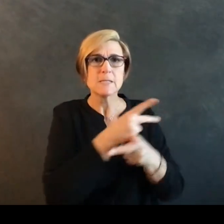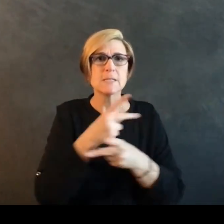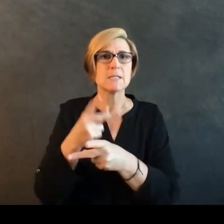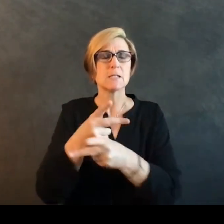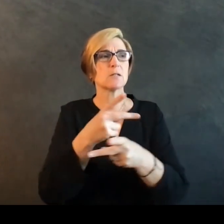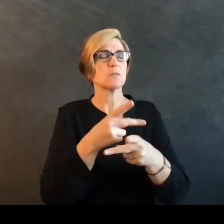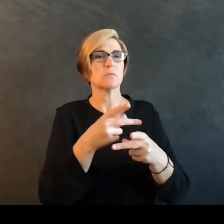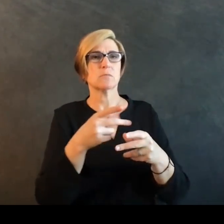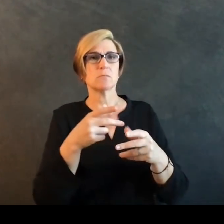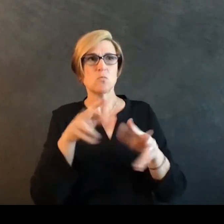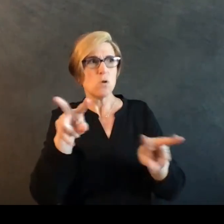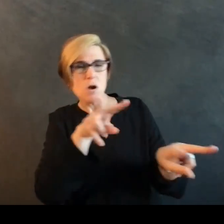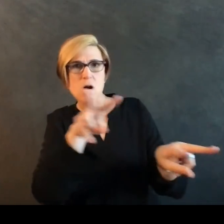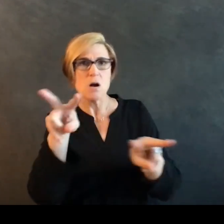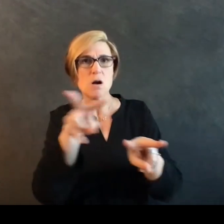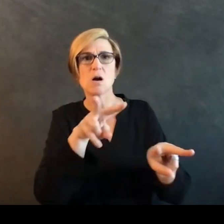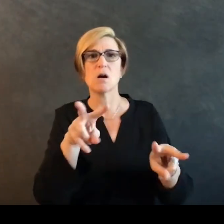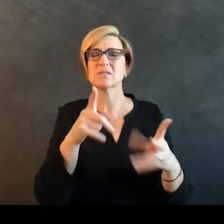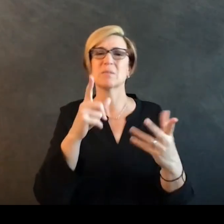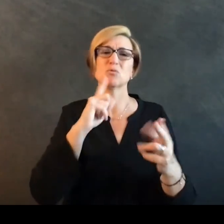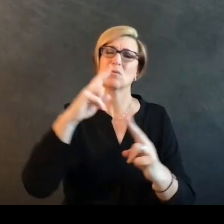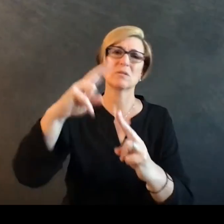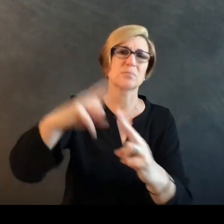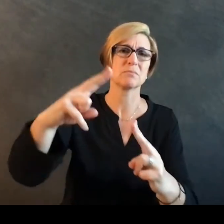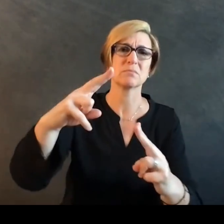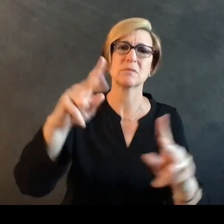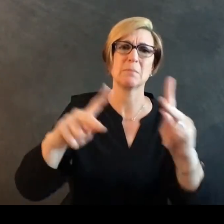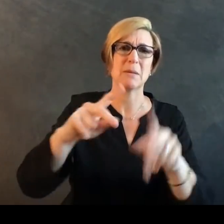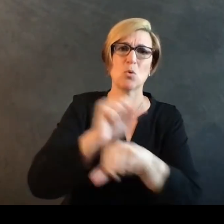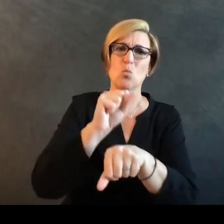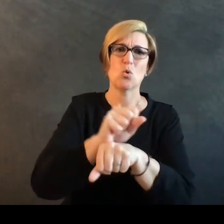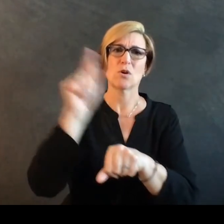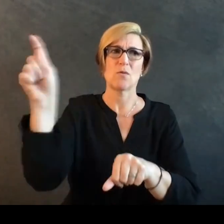we have the finest people in the world in those locations and I think the